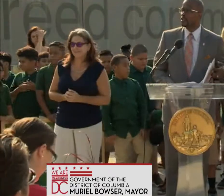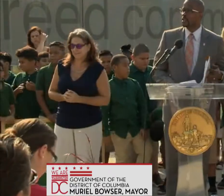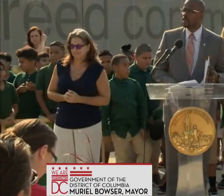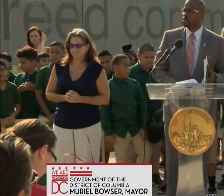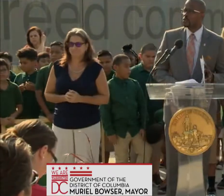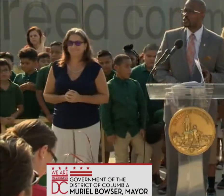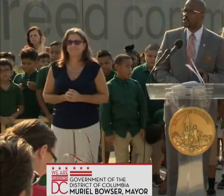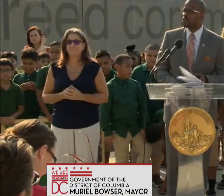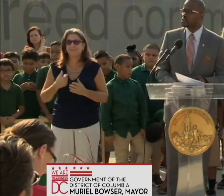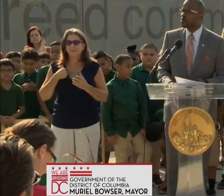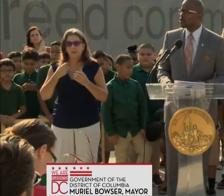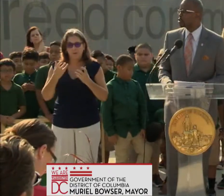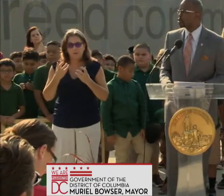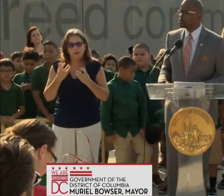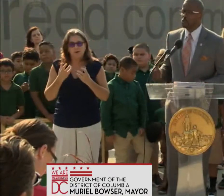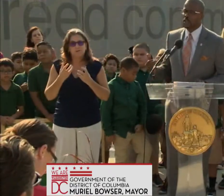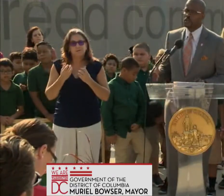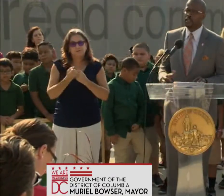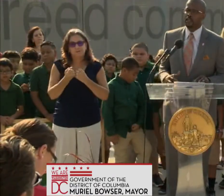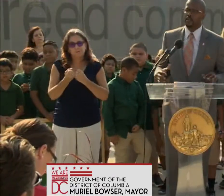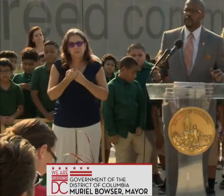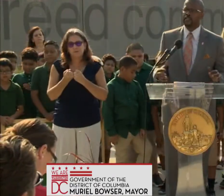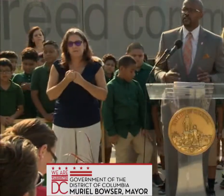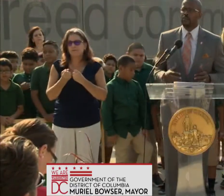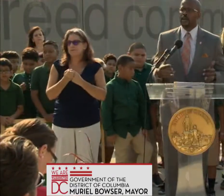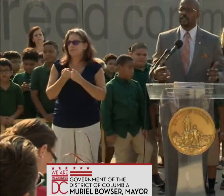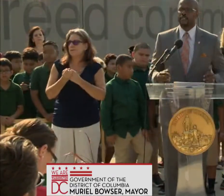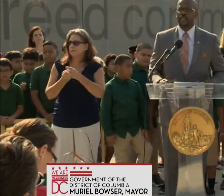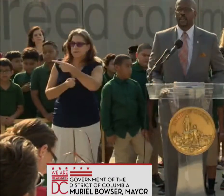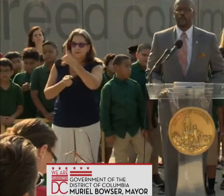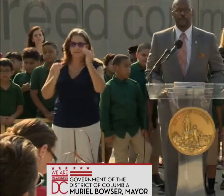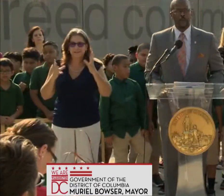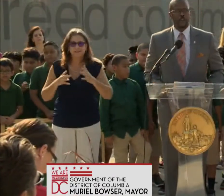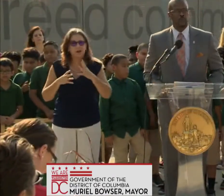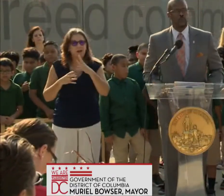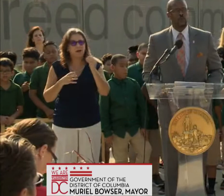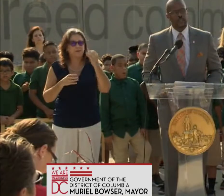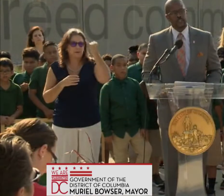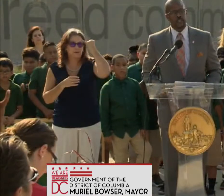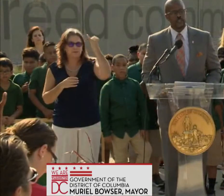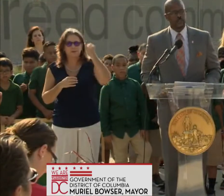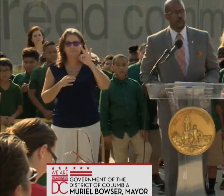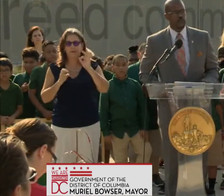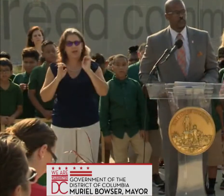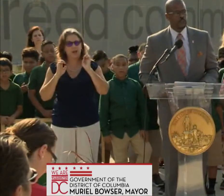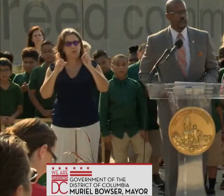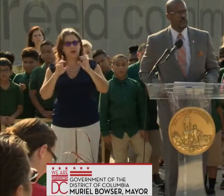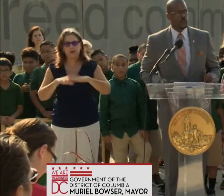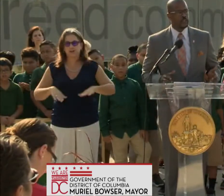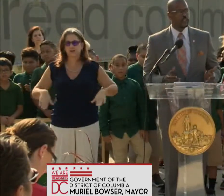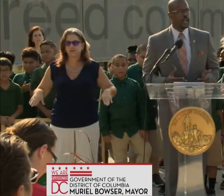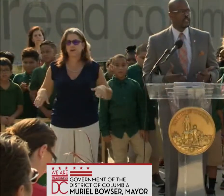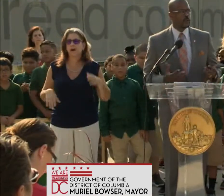educators we'll continue to support our students we know that they are the best and the brightest and we parents we will continue to support you we just ask that